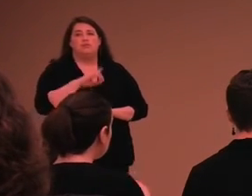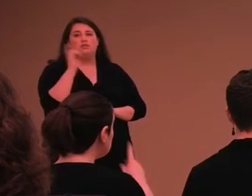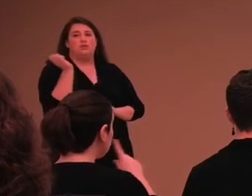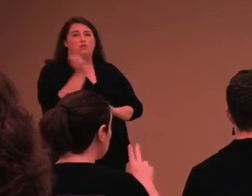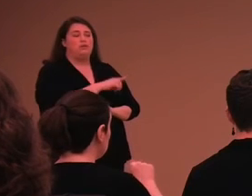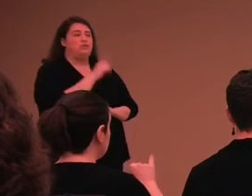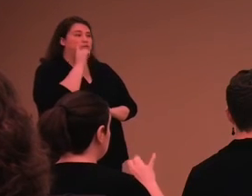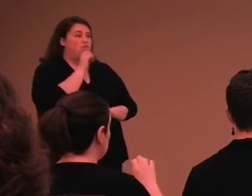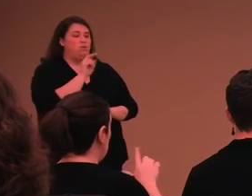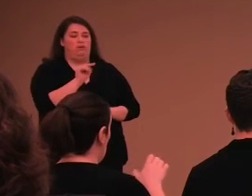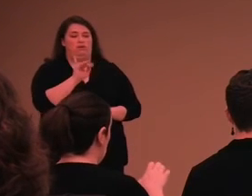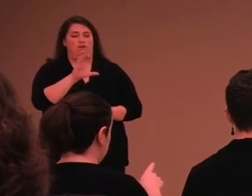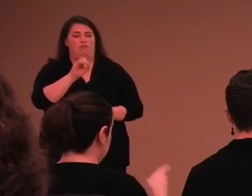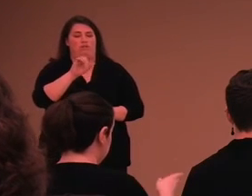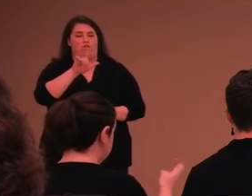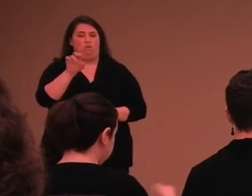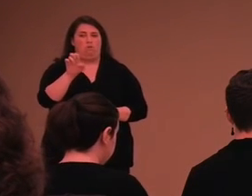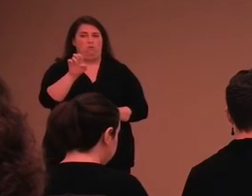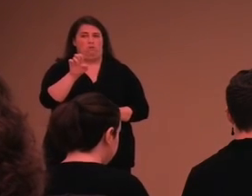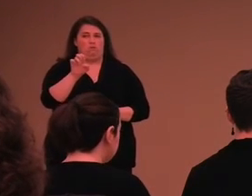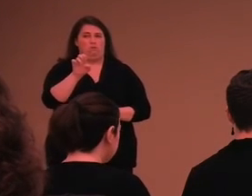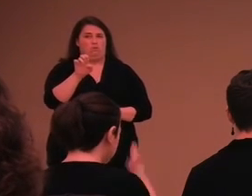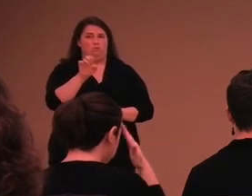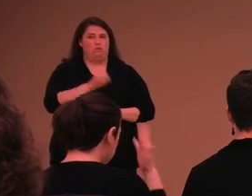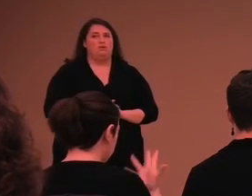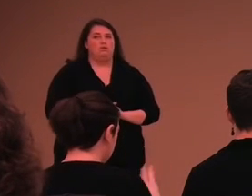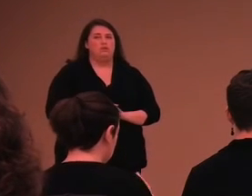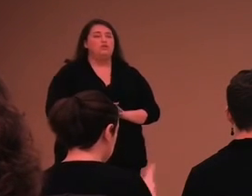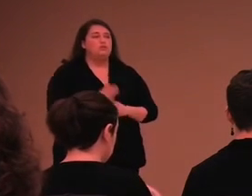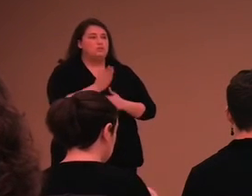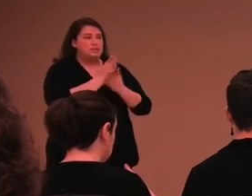I know that Asian name house